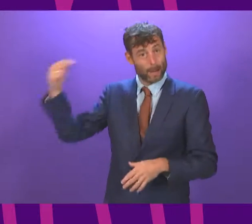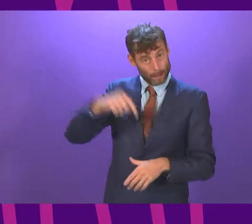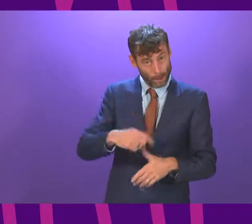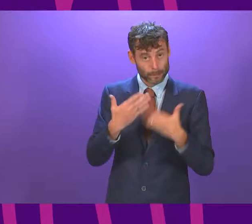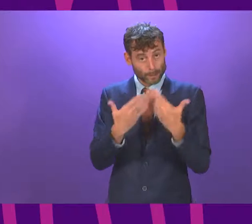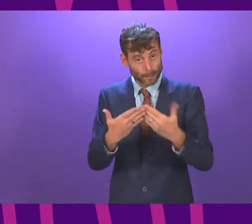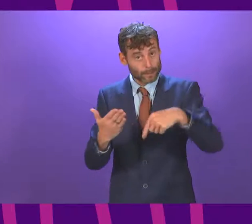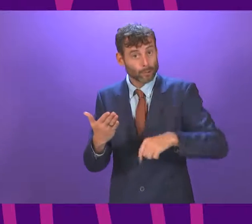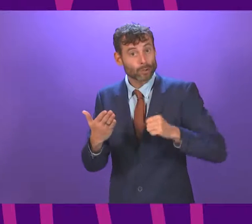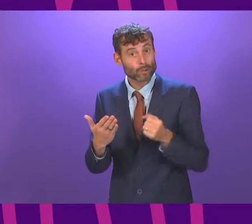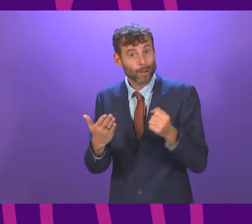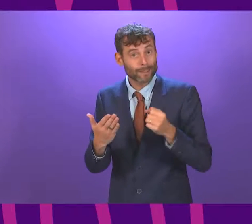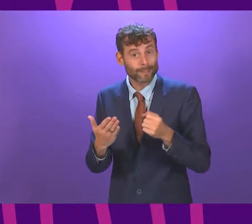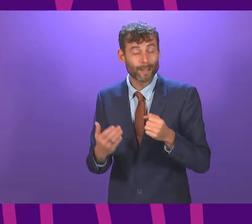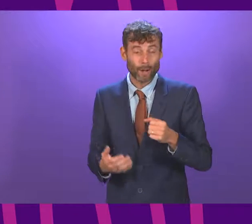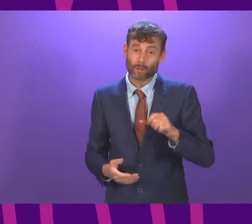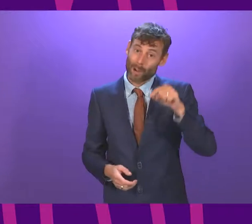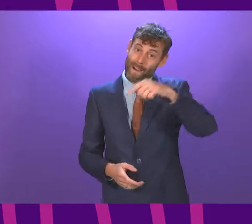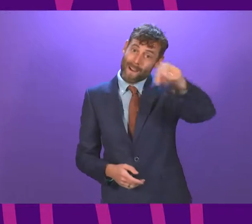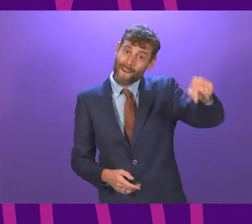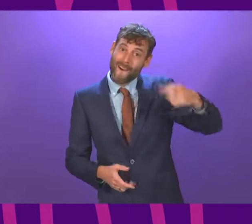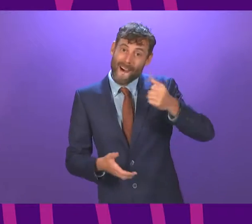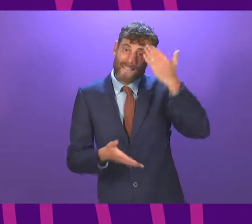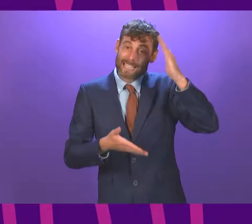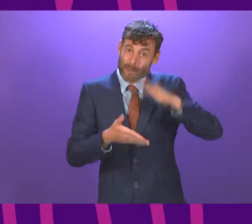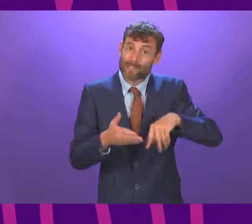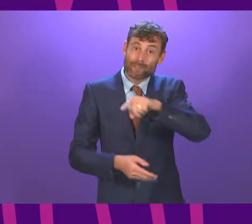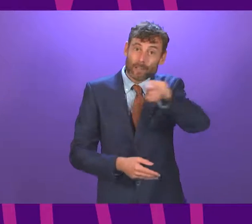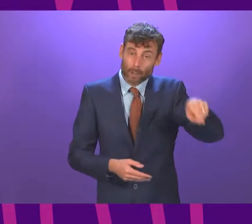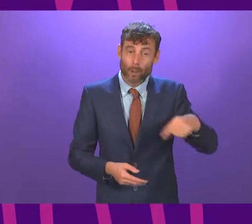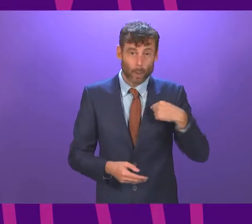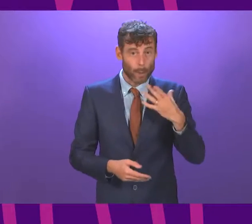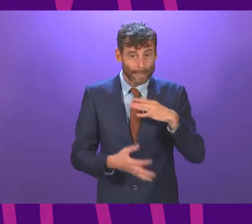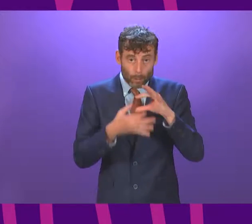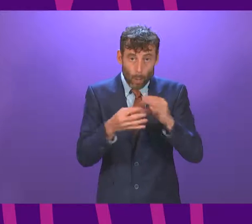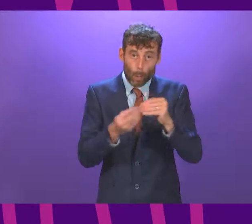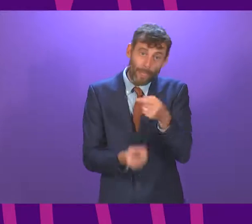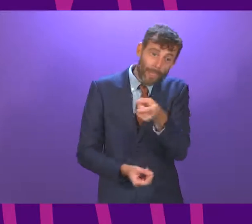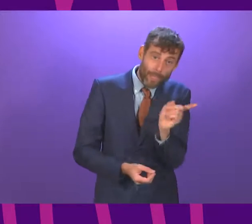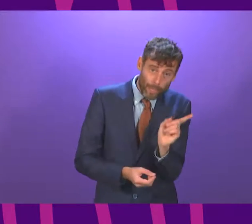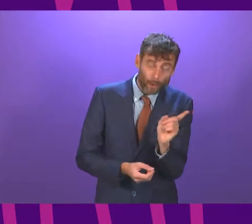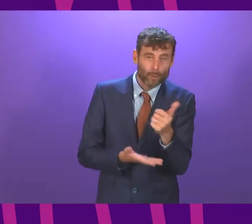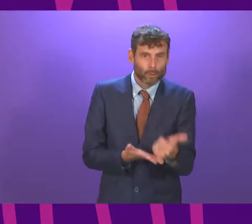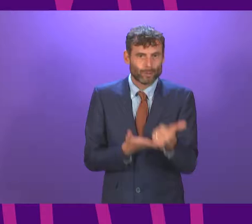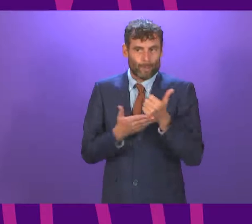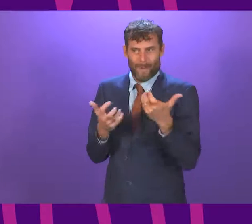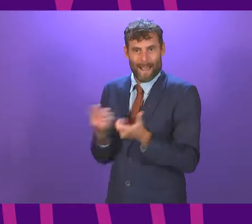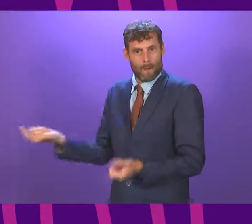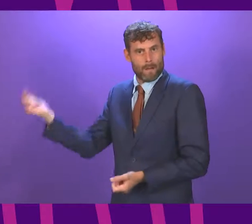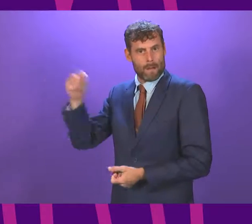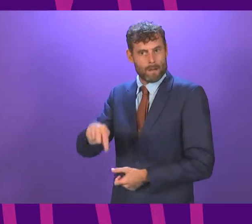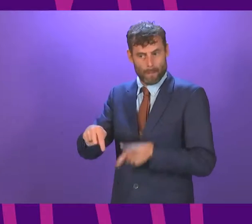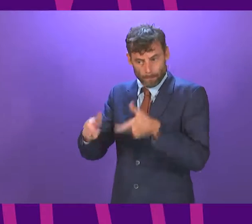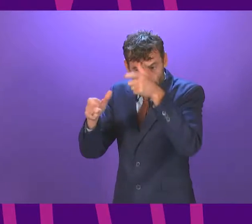connections to communities in this country. In addition to the key financial issues that